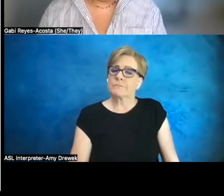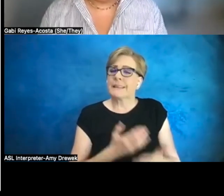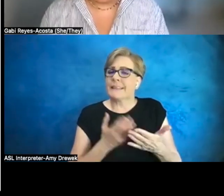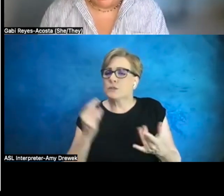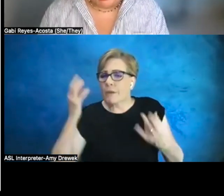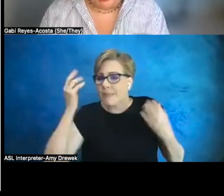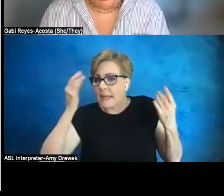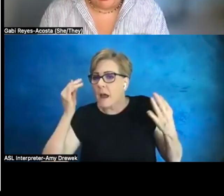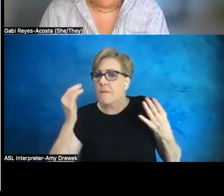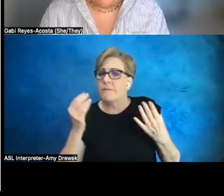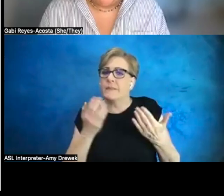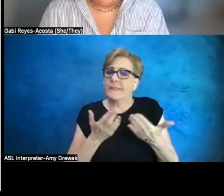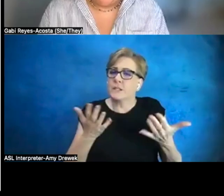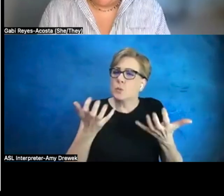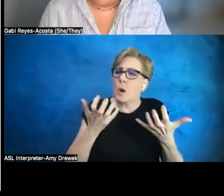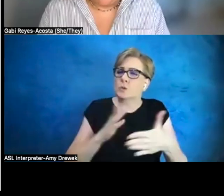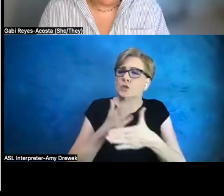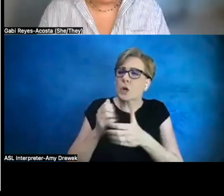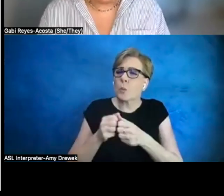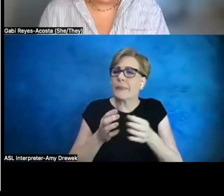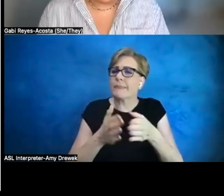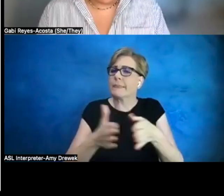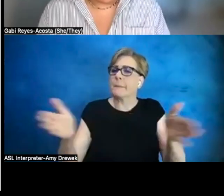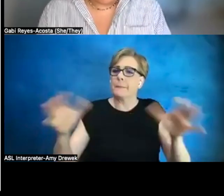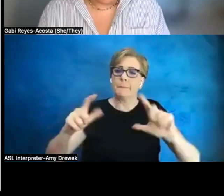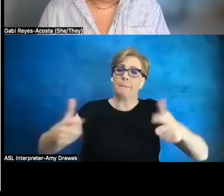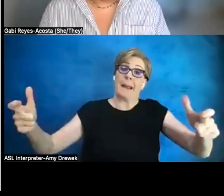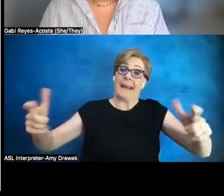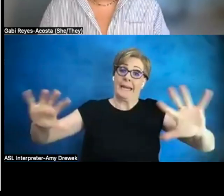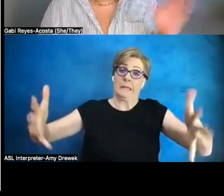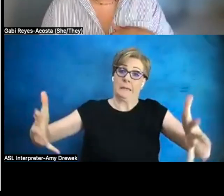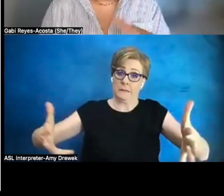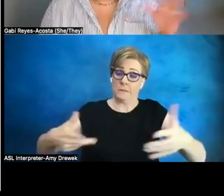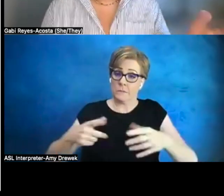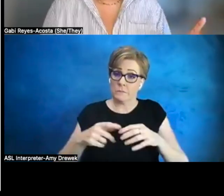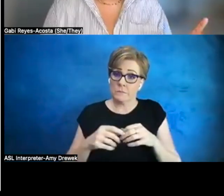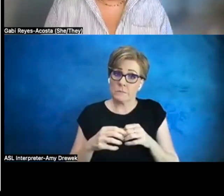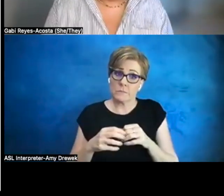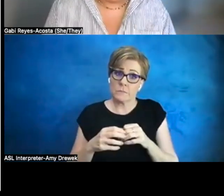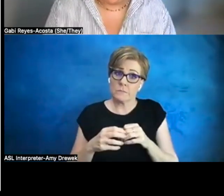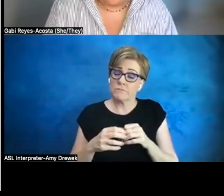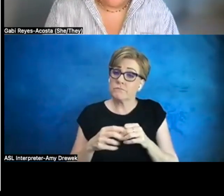you're planning or thinking about your event? Go ahead and use the chat or the raised hand feature.